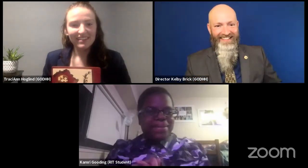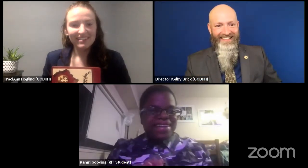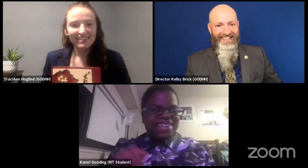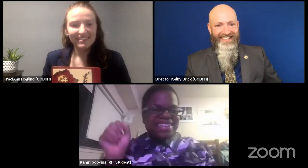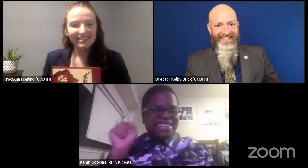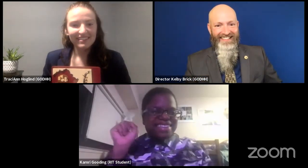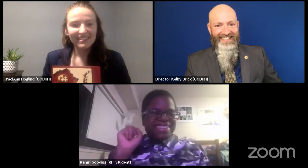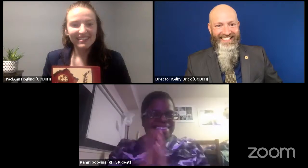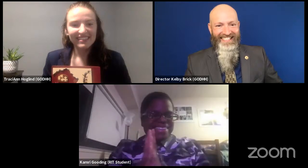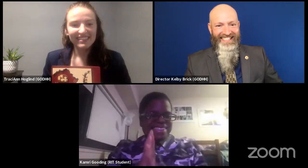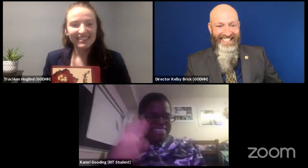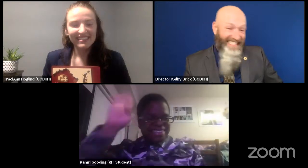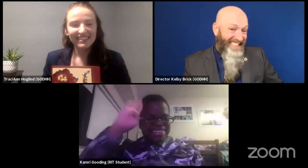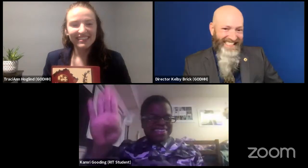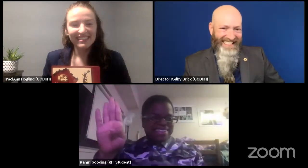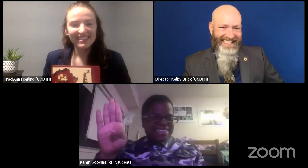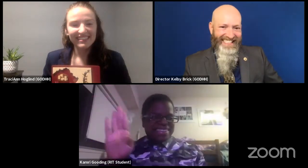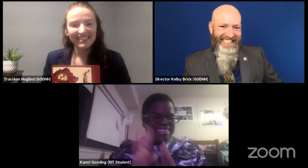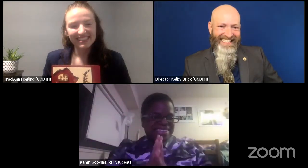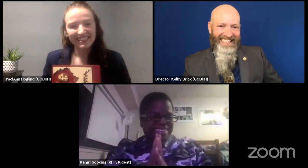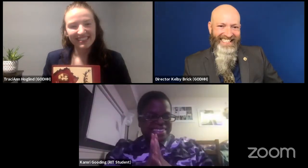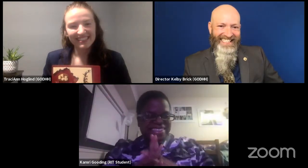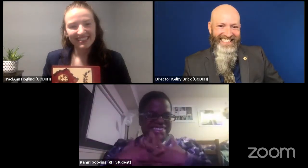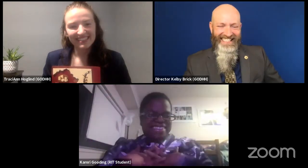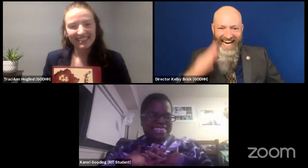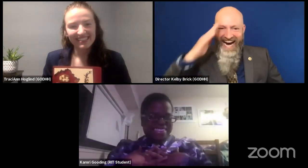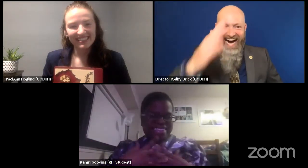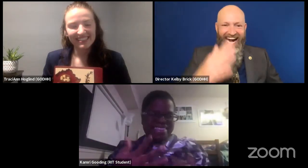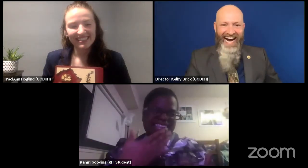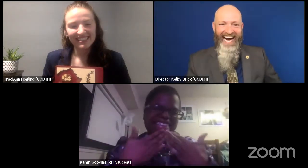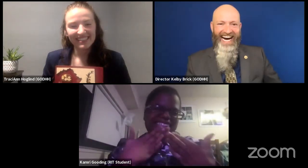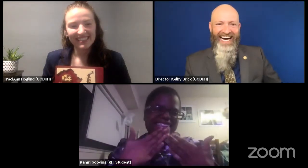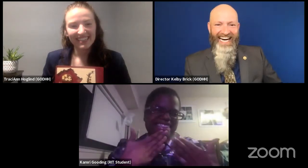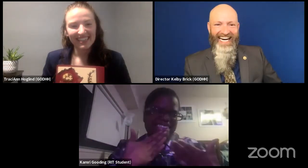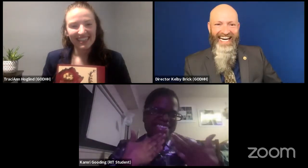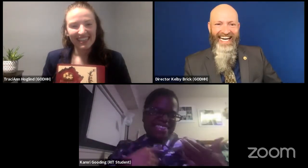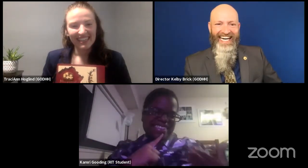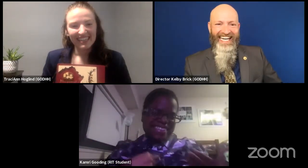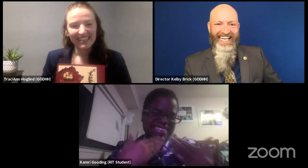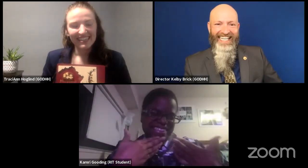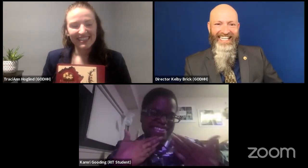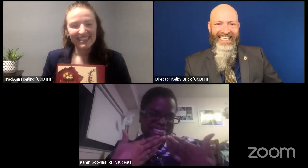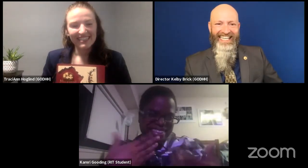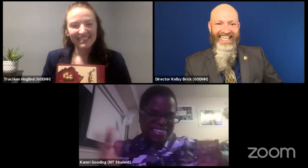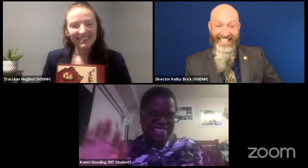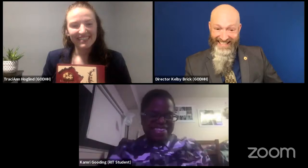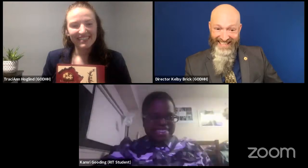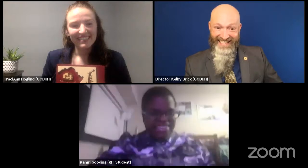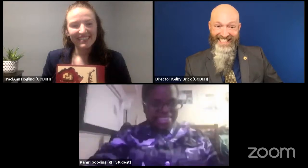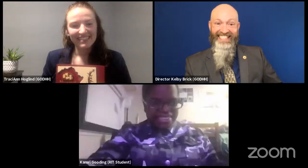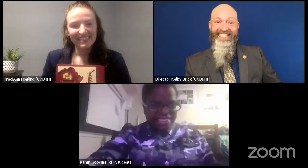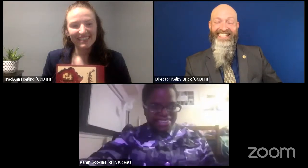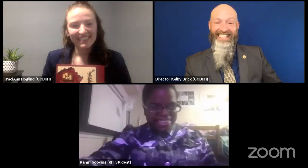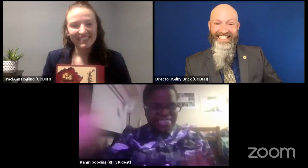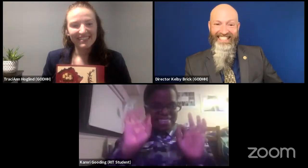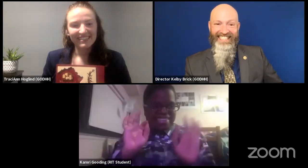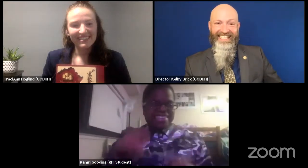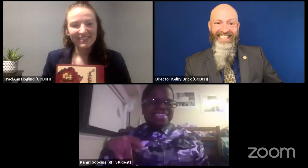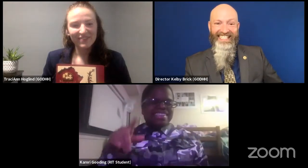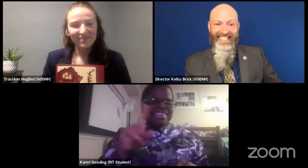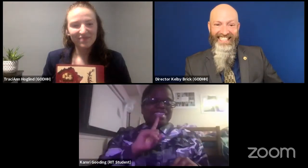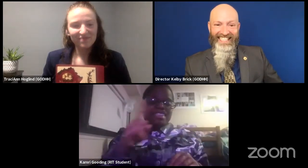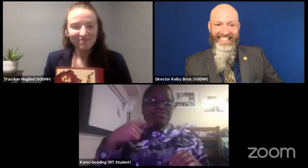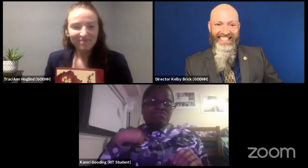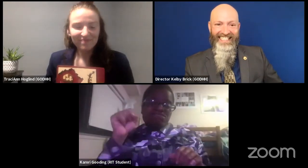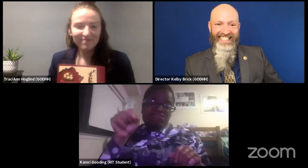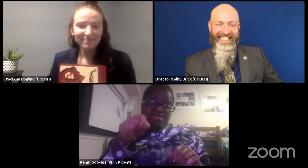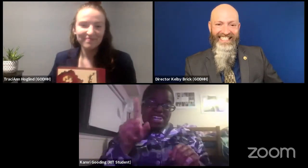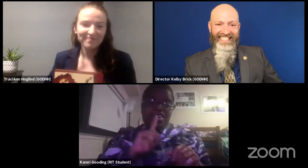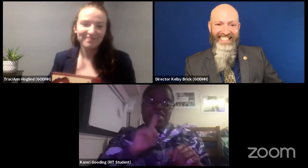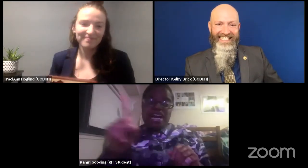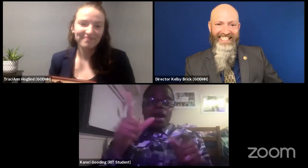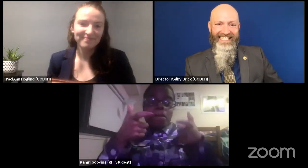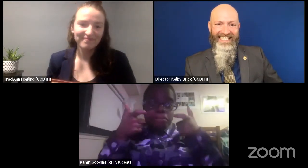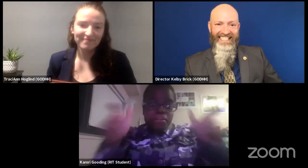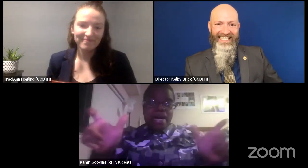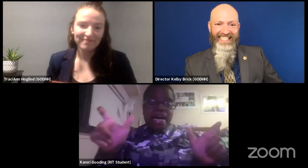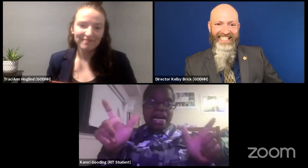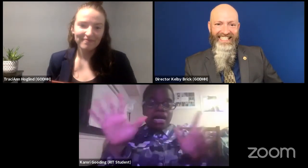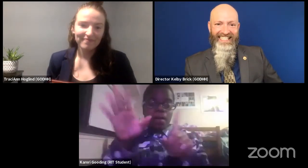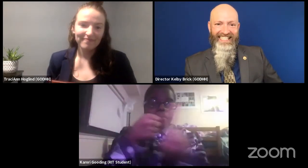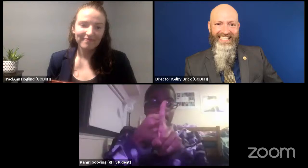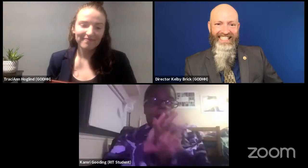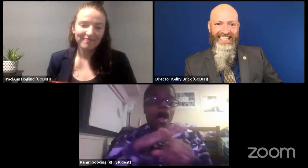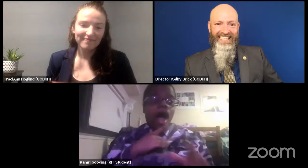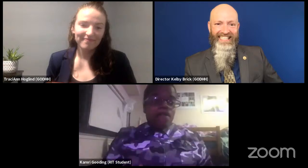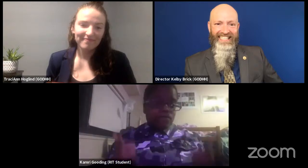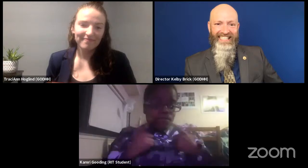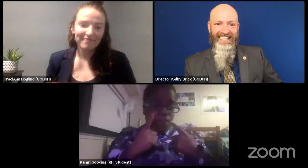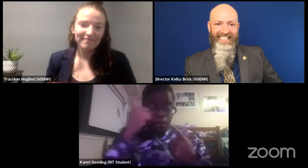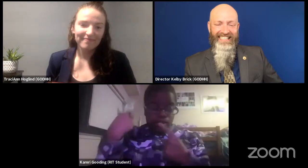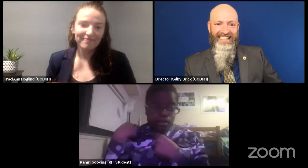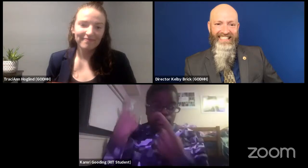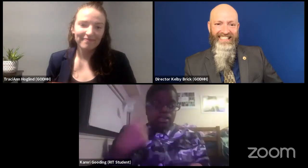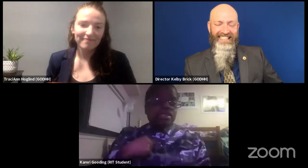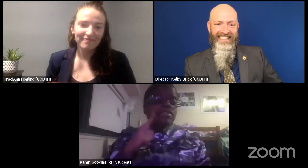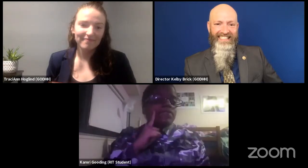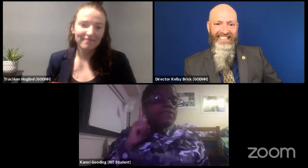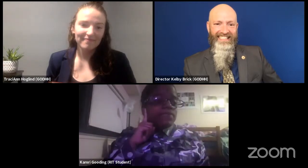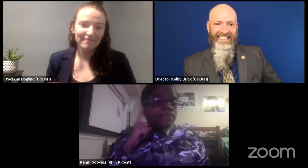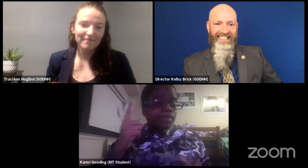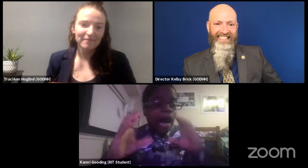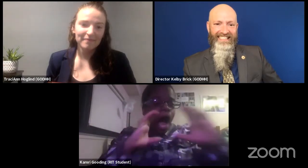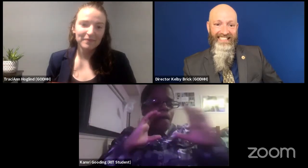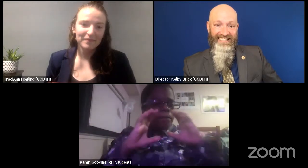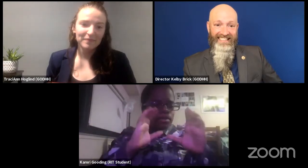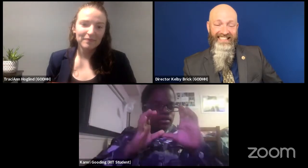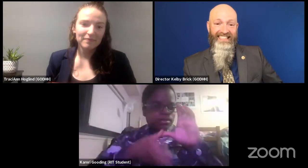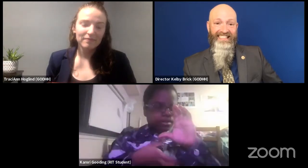Yes, hi, everybody. Thank you so much. Really, this has made a big impact